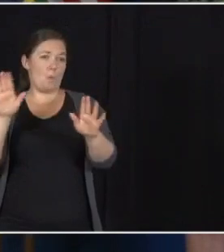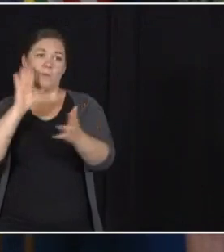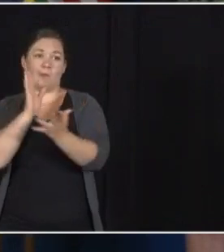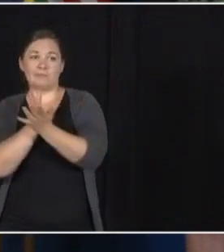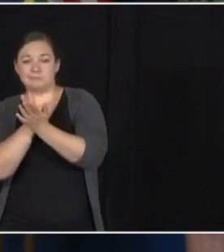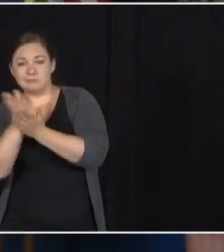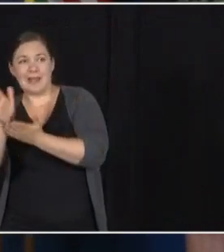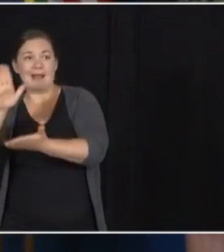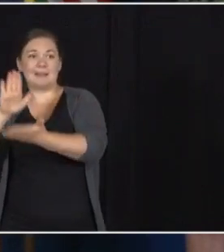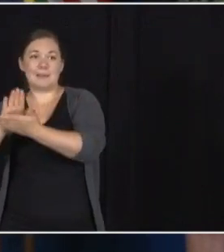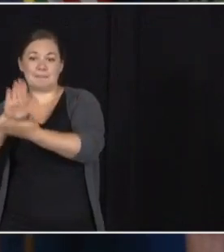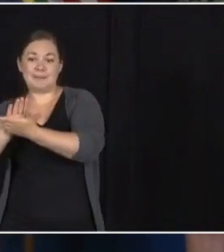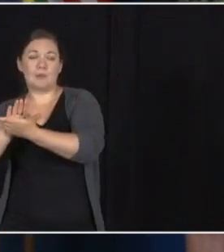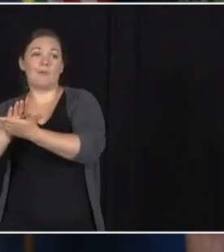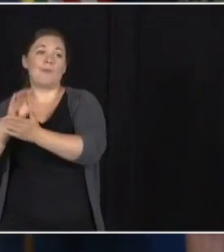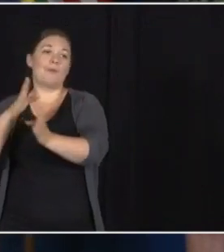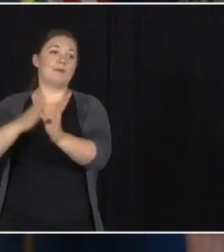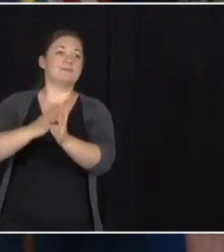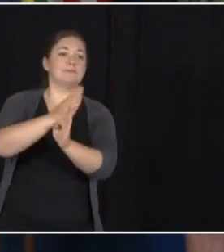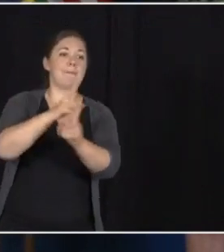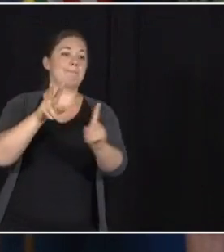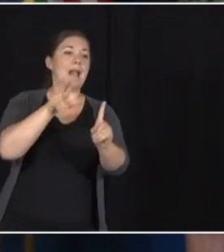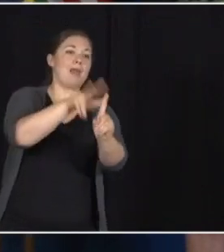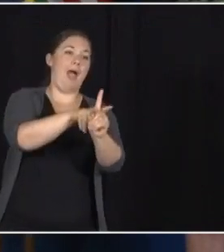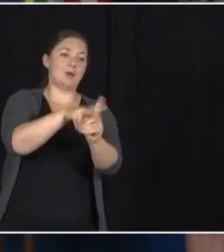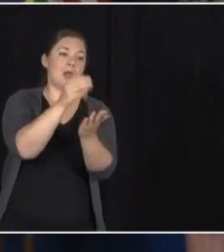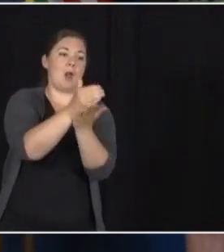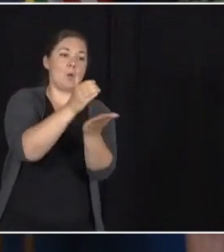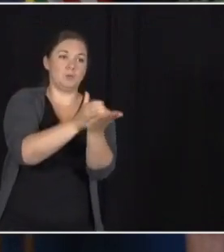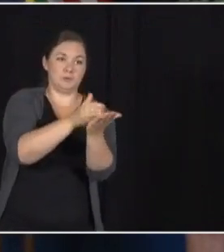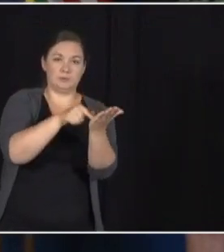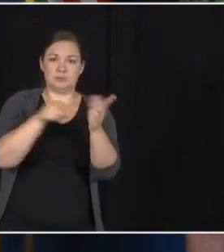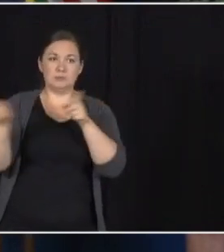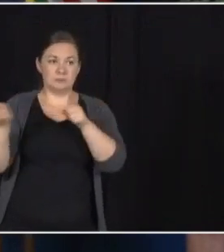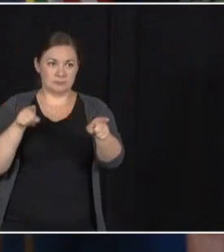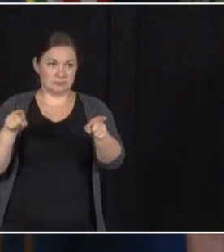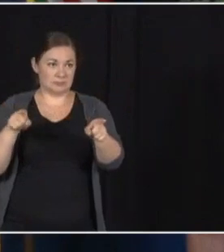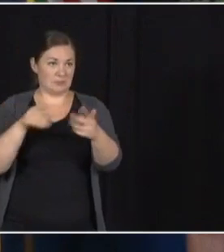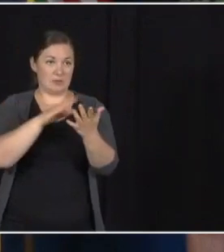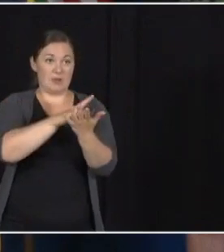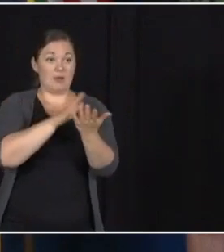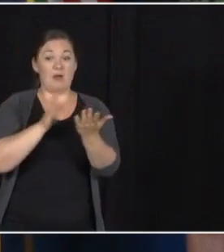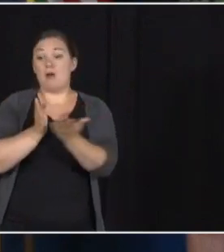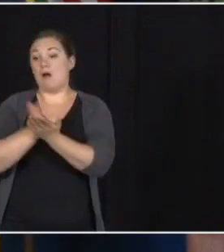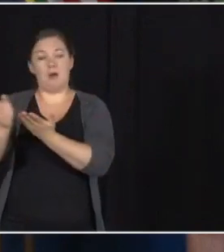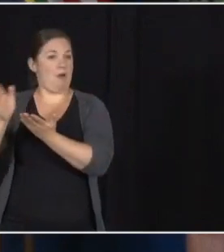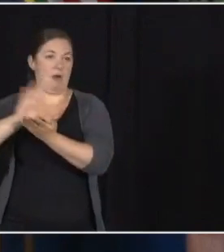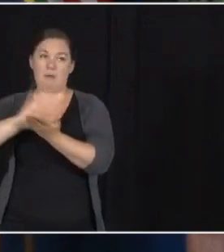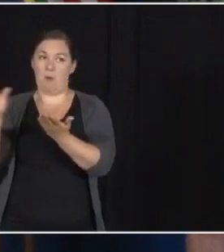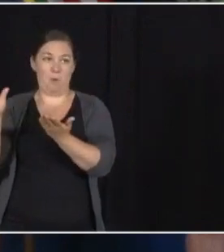What supports are going to be put in place to help make sure the students who might struggle